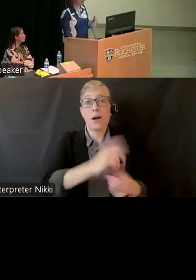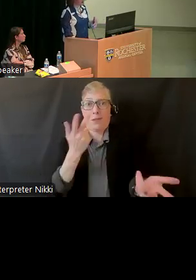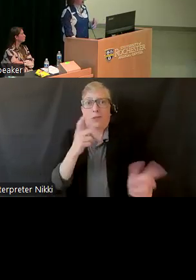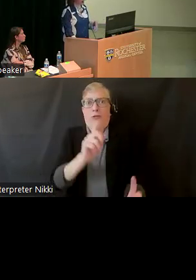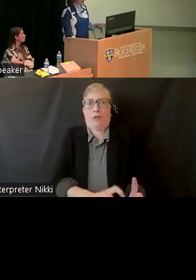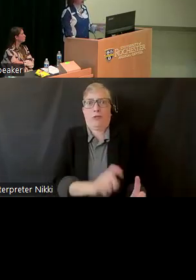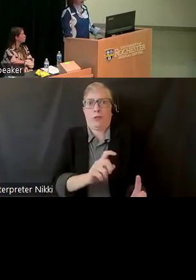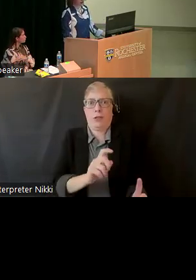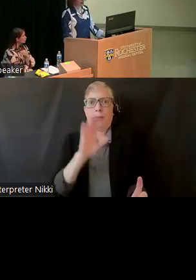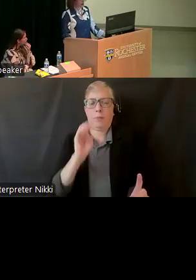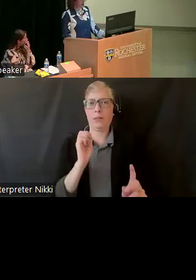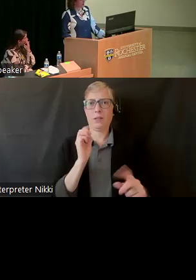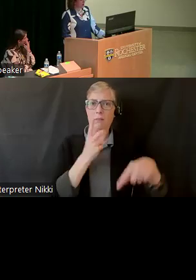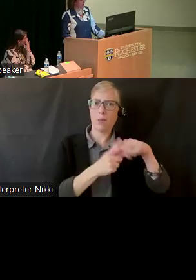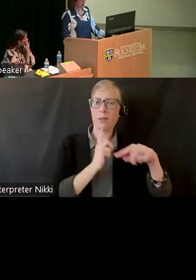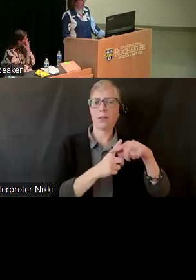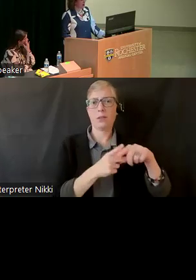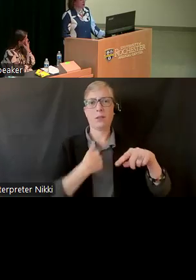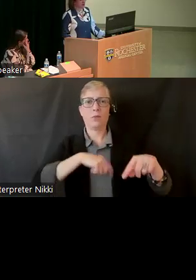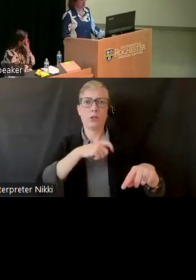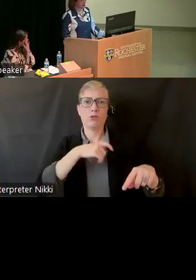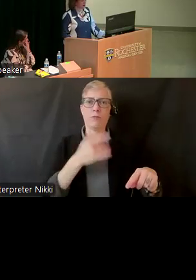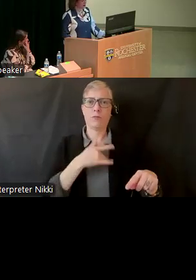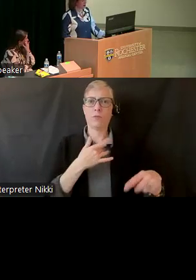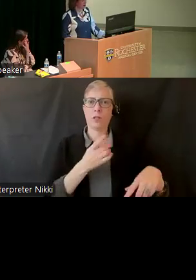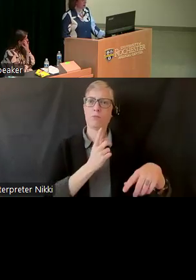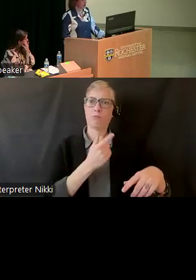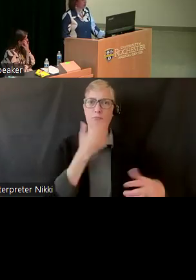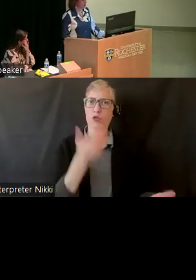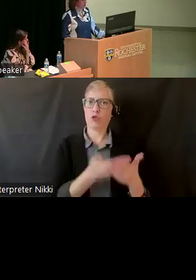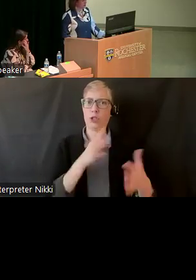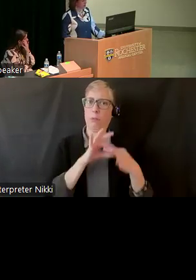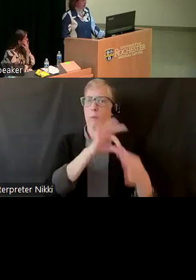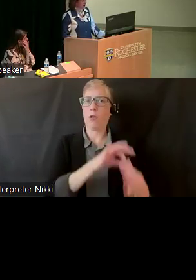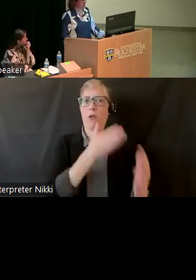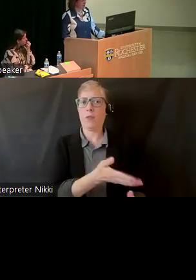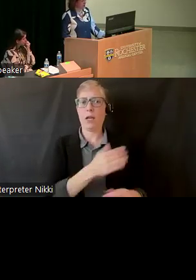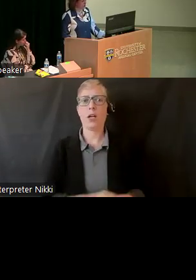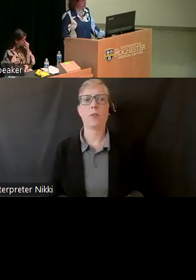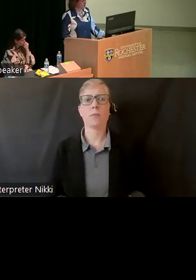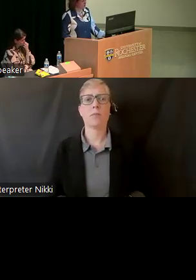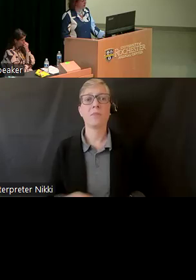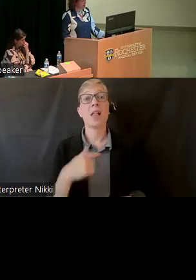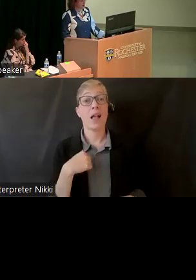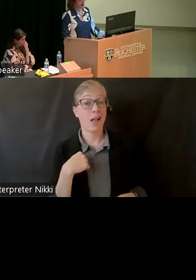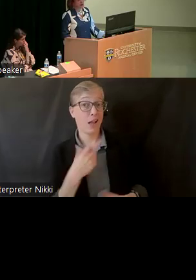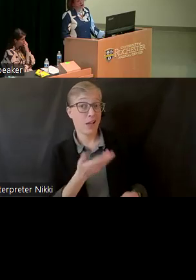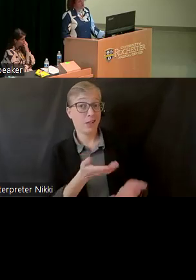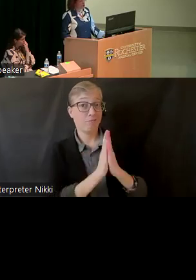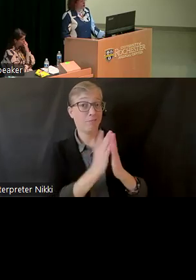of belonging um I've asked for ideas initiatives and feedback from them as well and then to promote